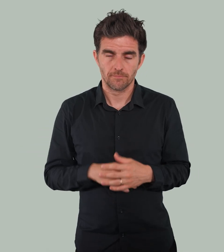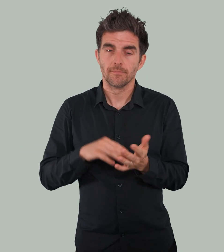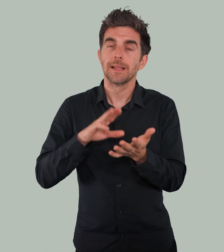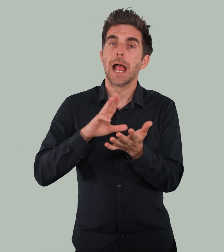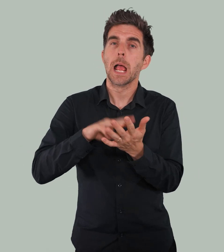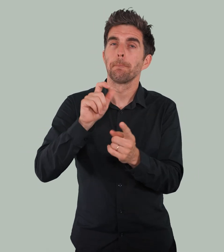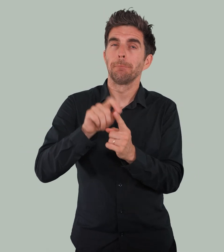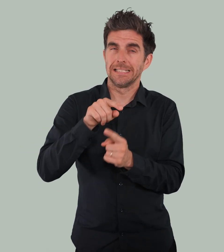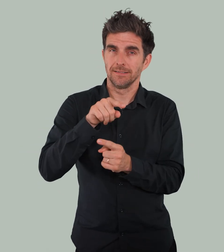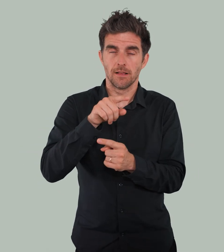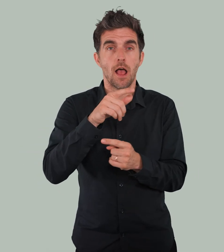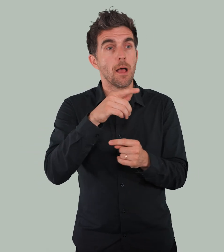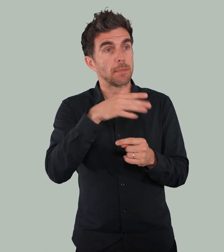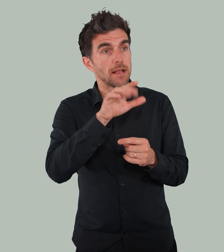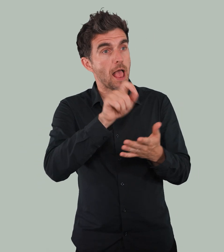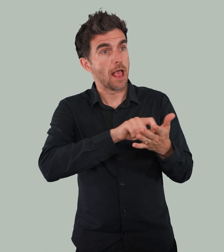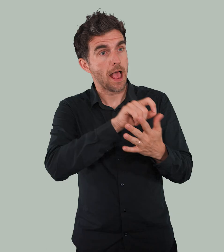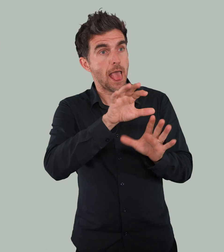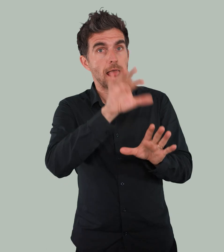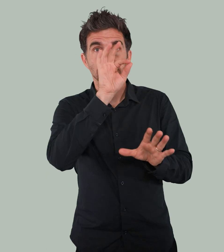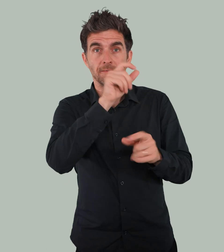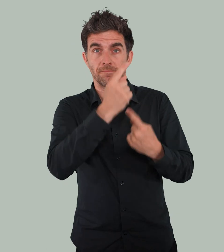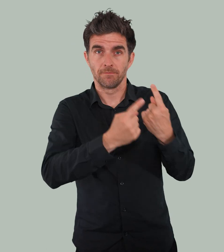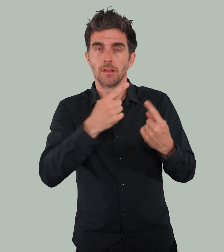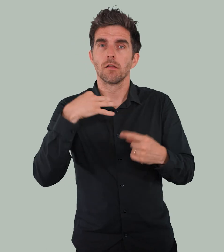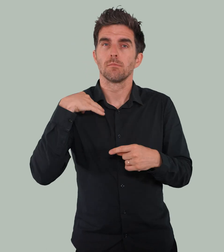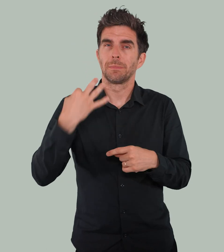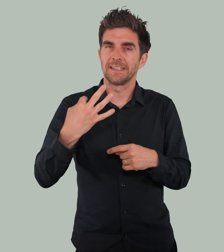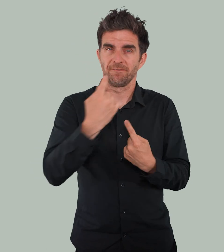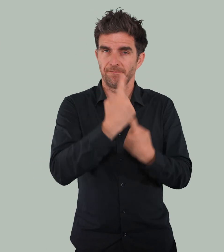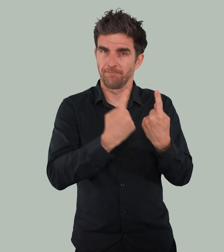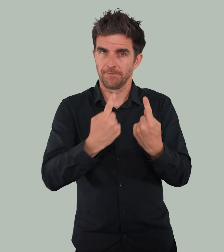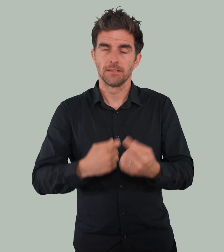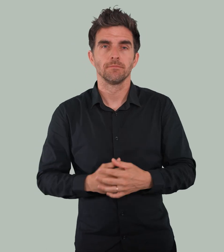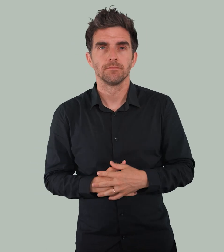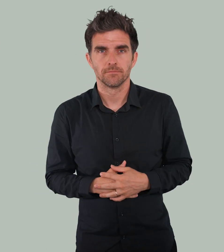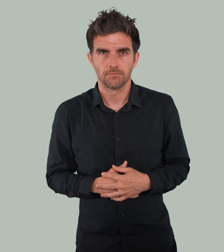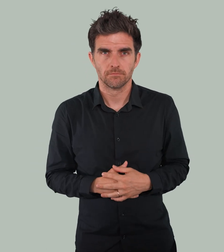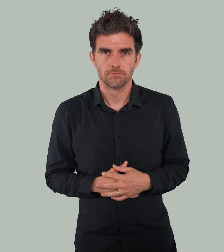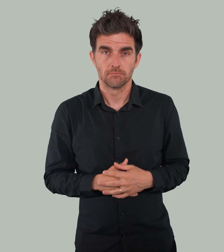Elected representatives (MPs)